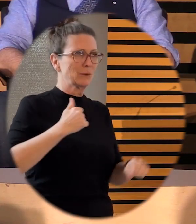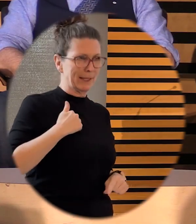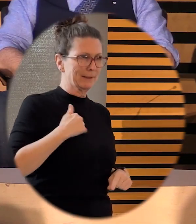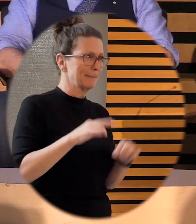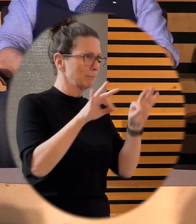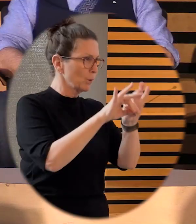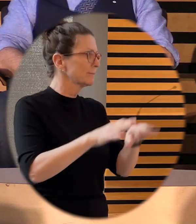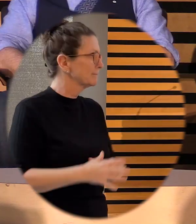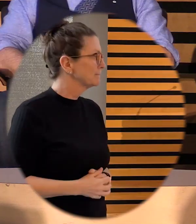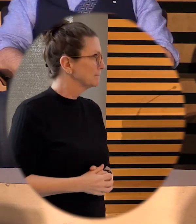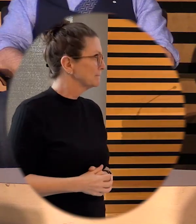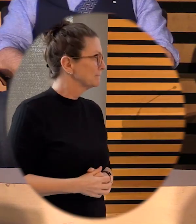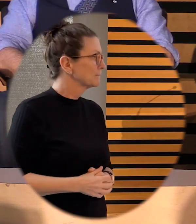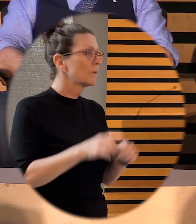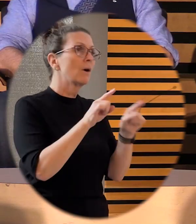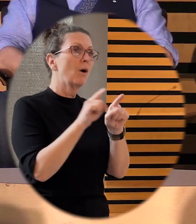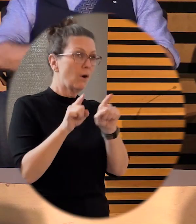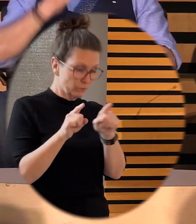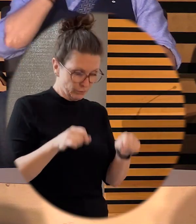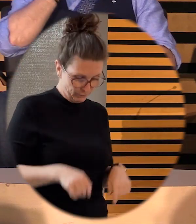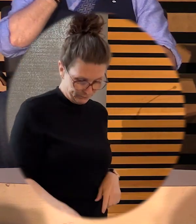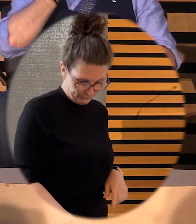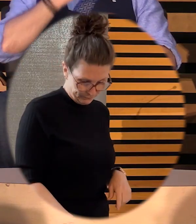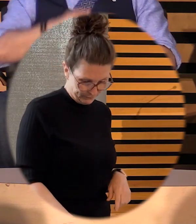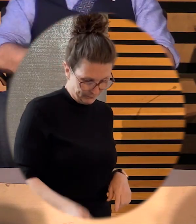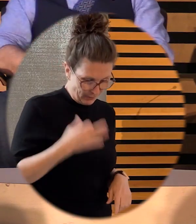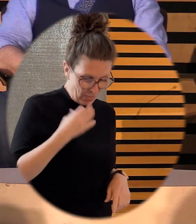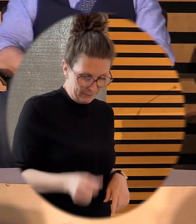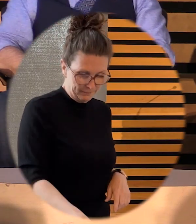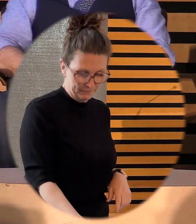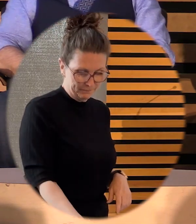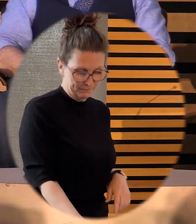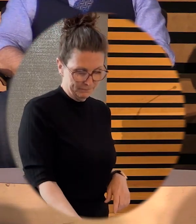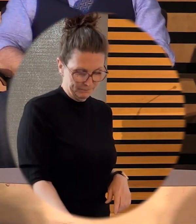in line with that, the spring economic statement that was tabled by the government is called Canada